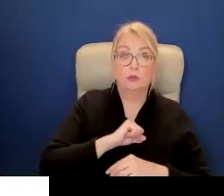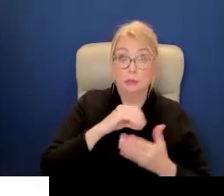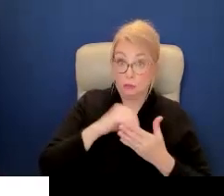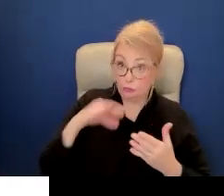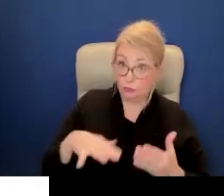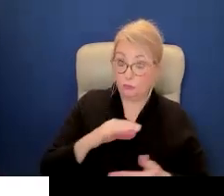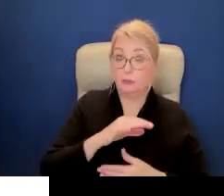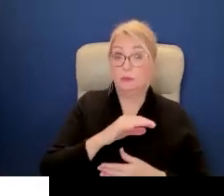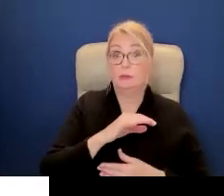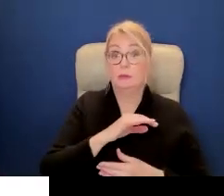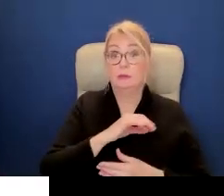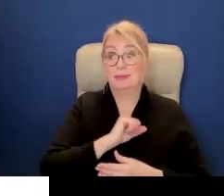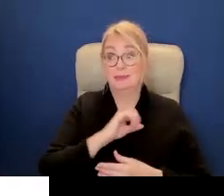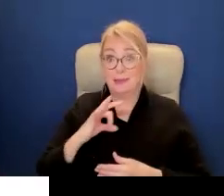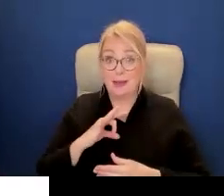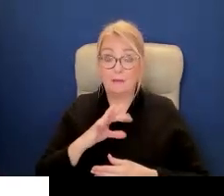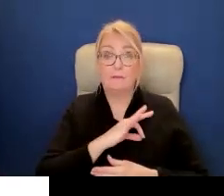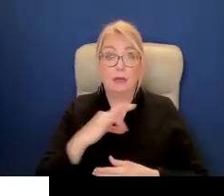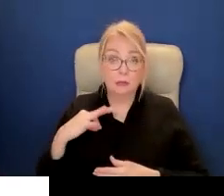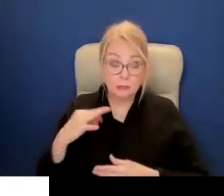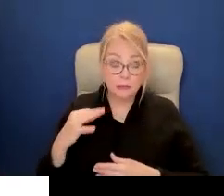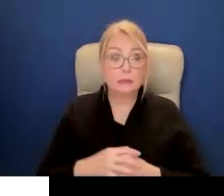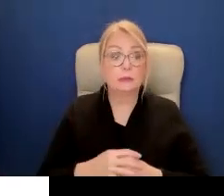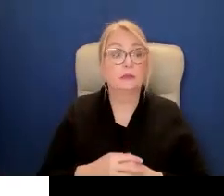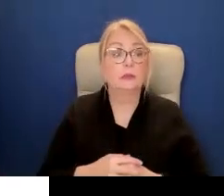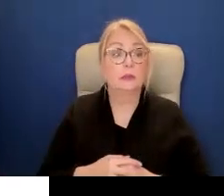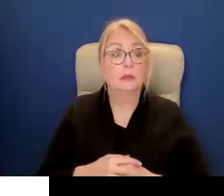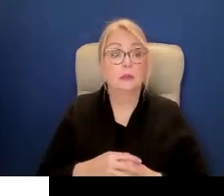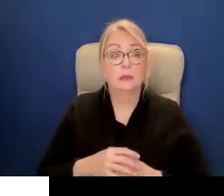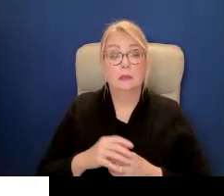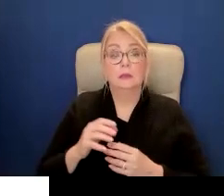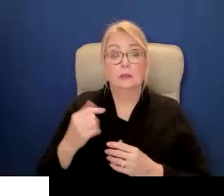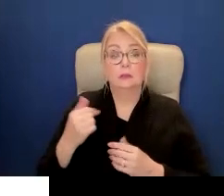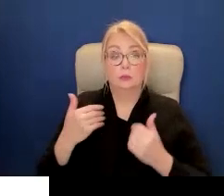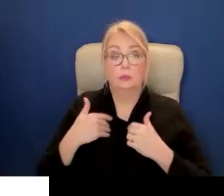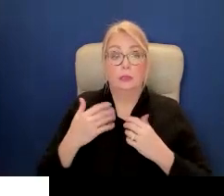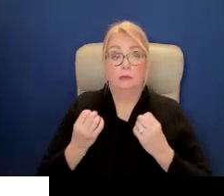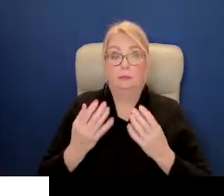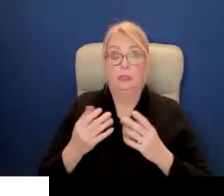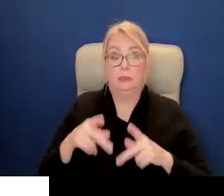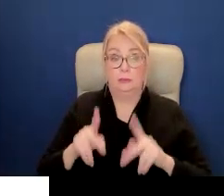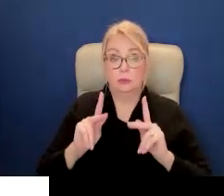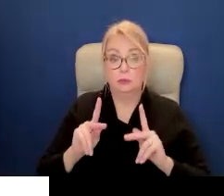And we also provide training and educational outreach opportunities, just as today for, you know, we're here sharing some information.